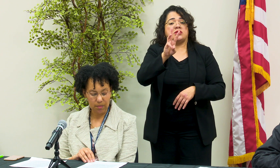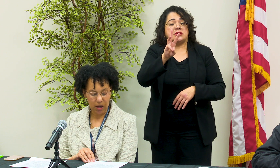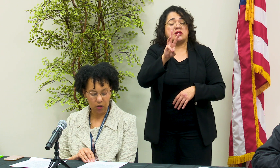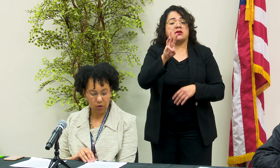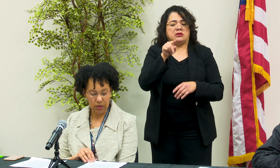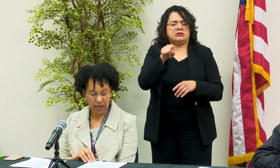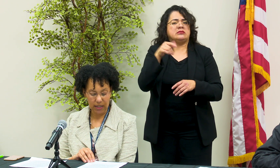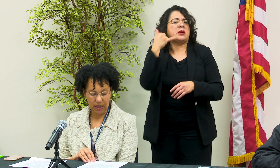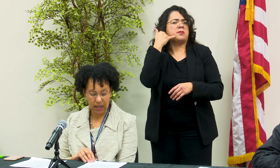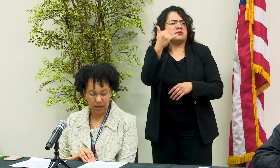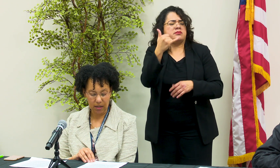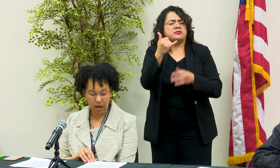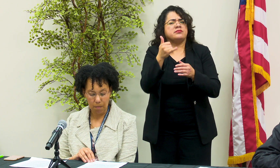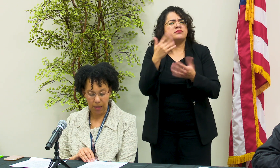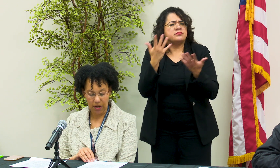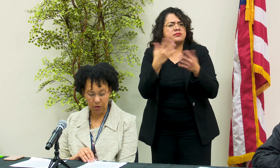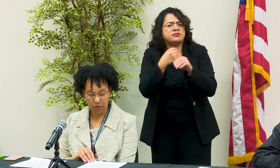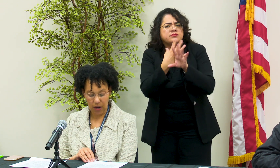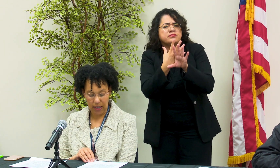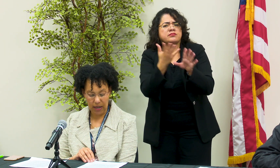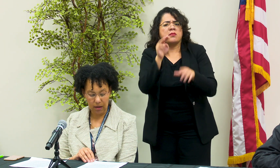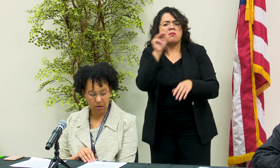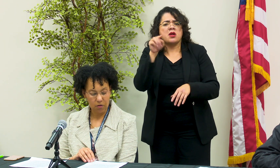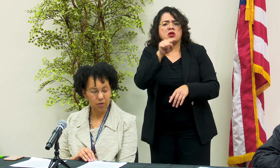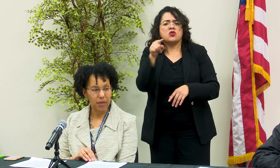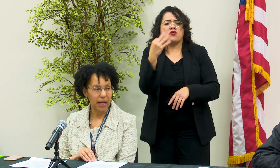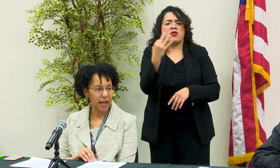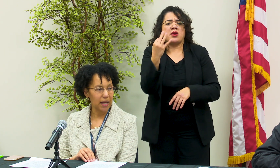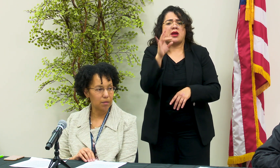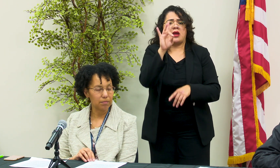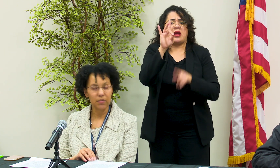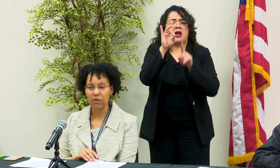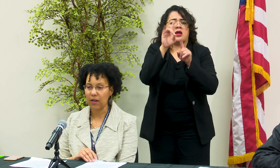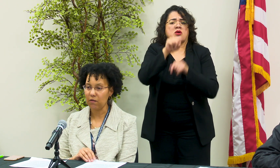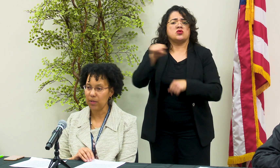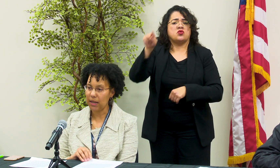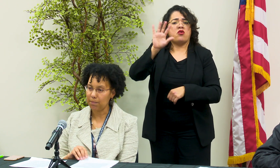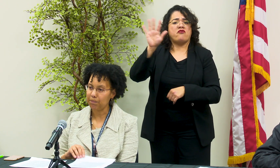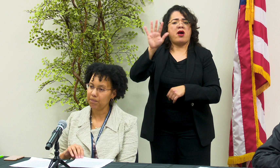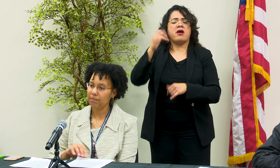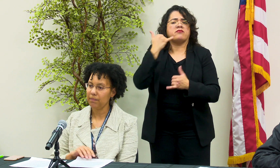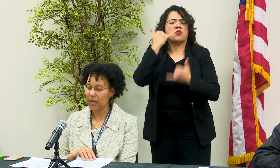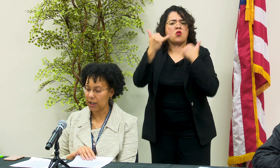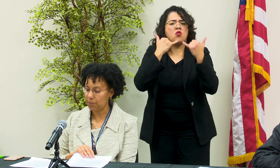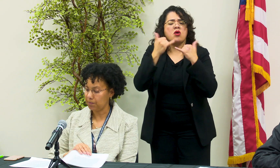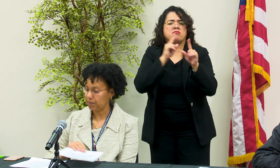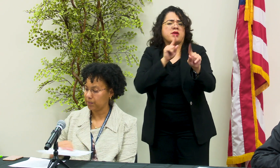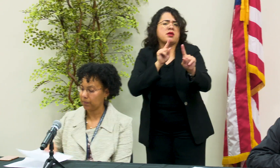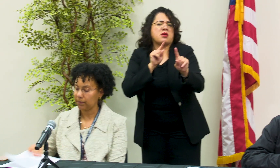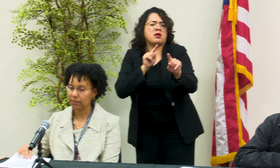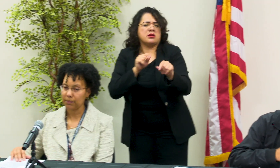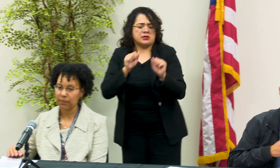about COVID-19 Monday through Friday from 8 a.m. to 5 p.m. Thank you.